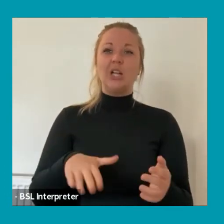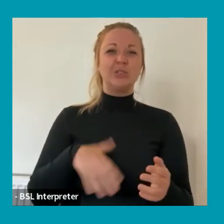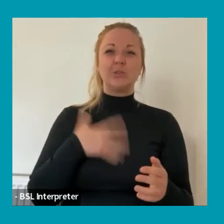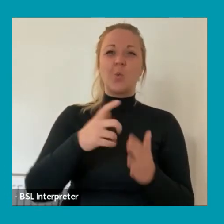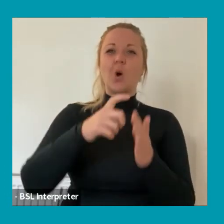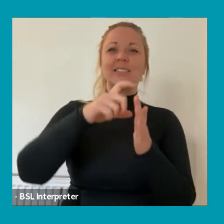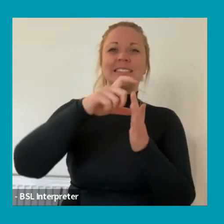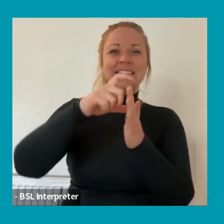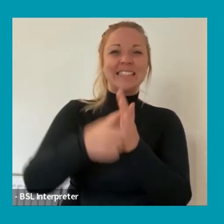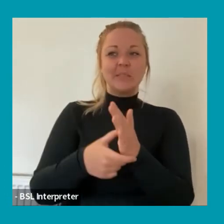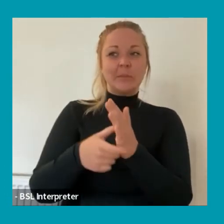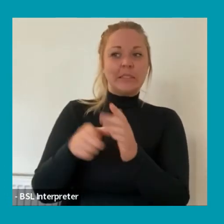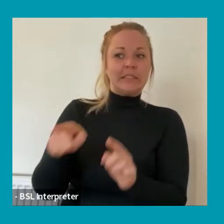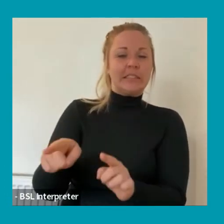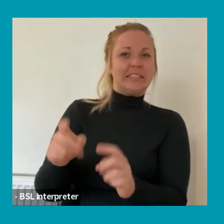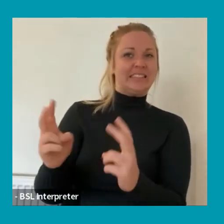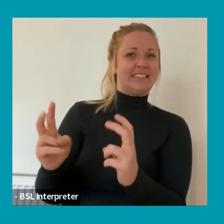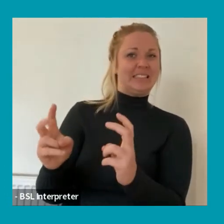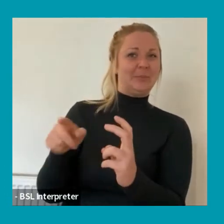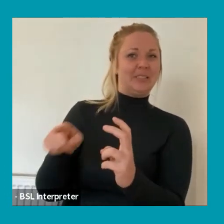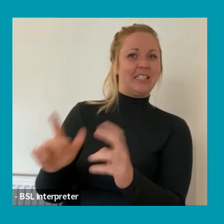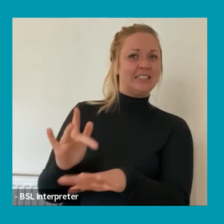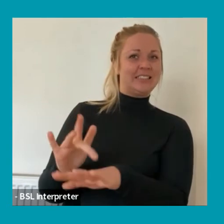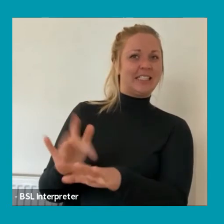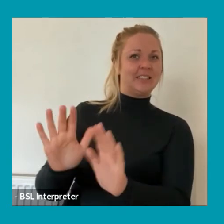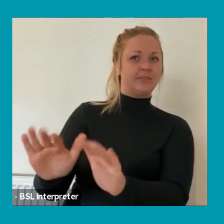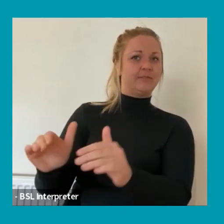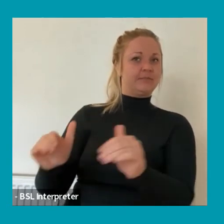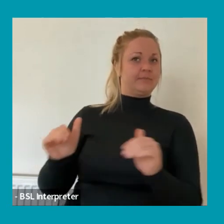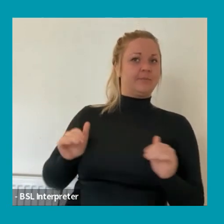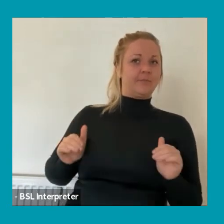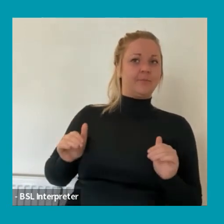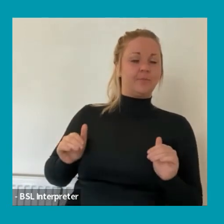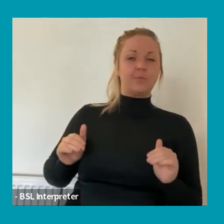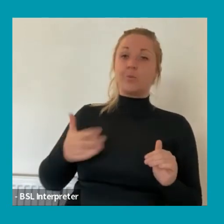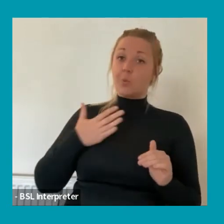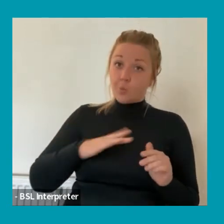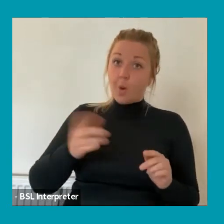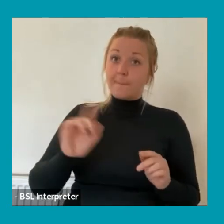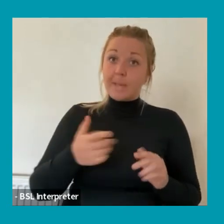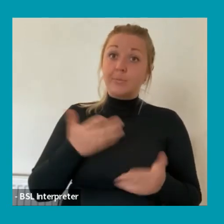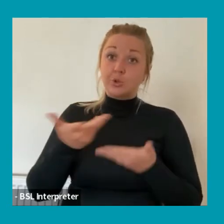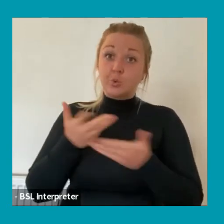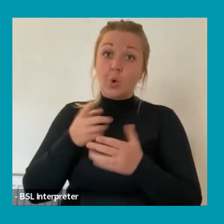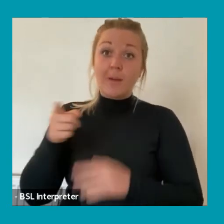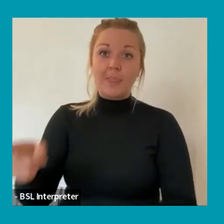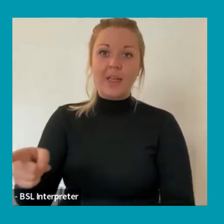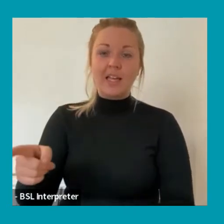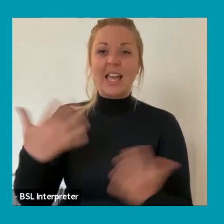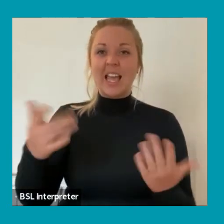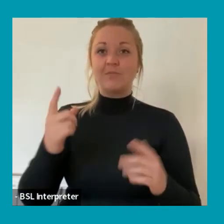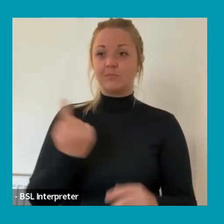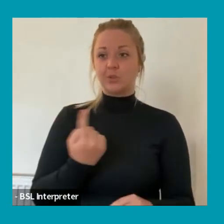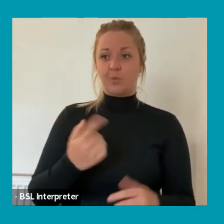talks about, because we might offend someone or you know, I haven't got lived experience, so I can't contribute to this conversation.